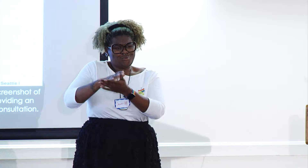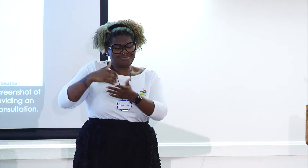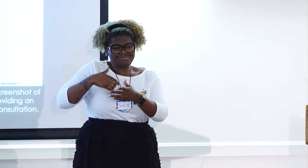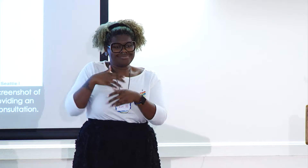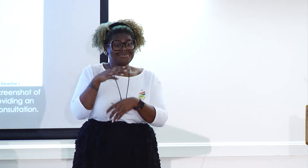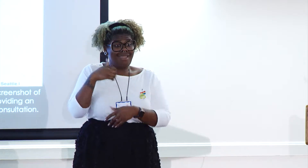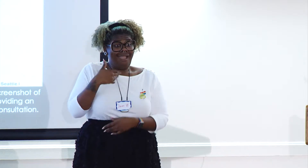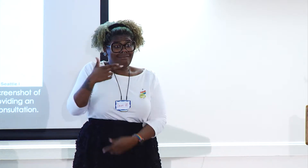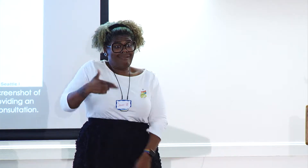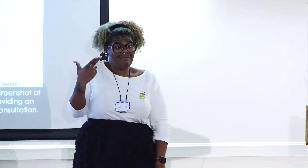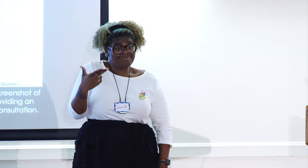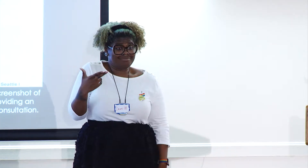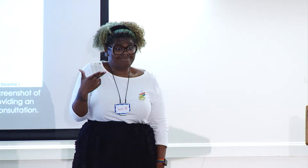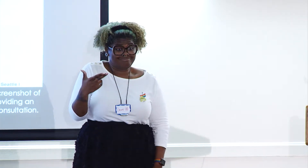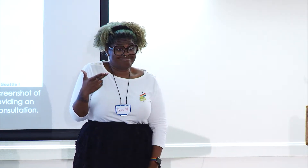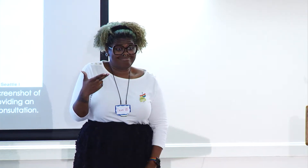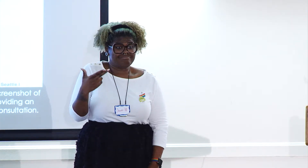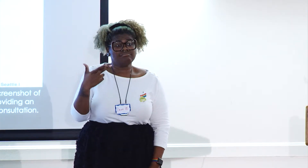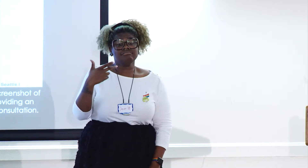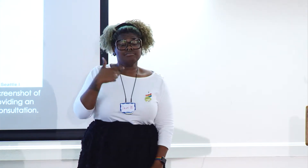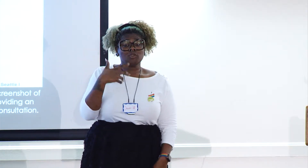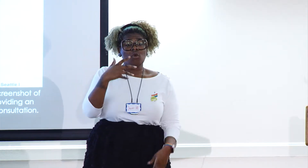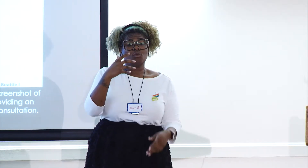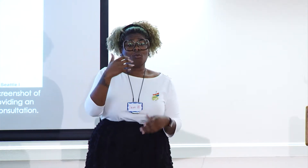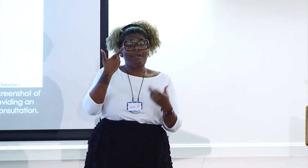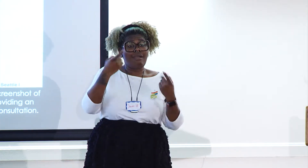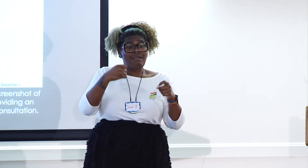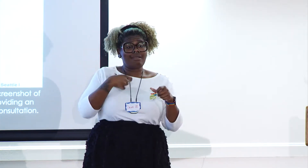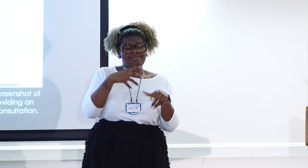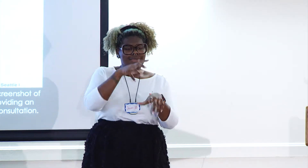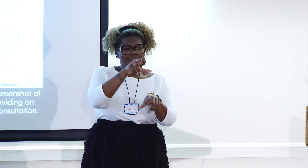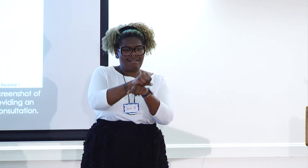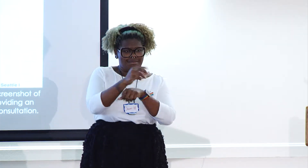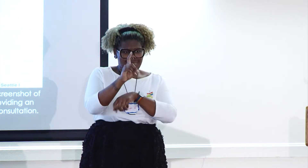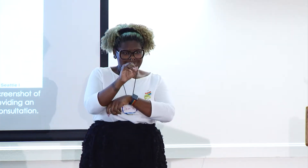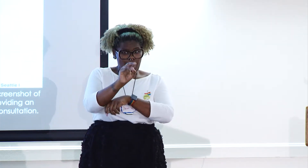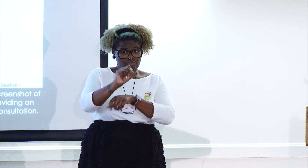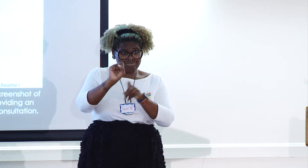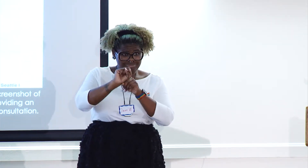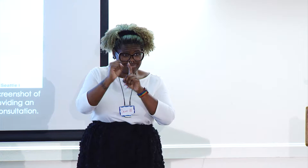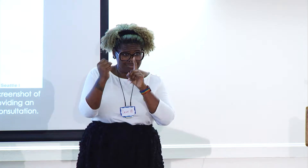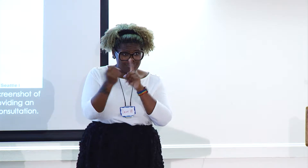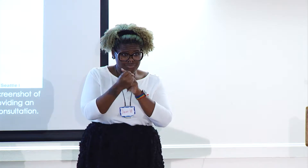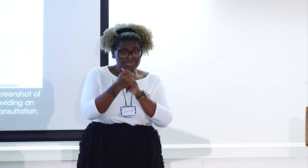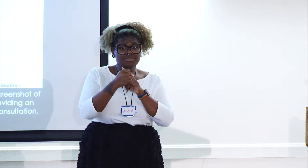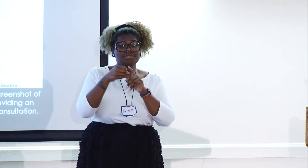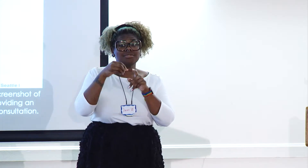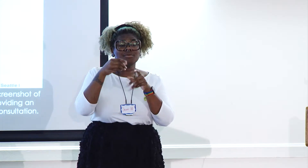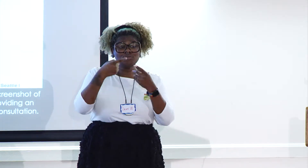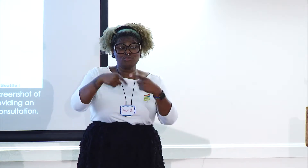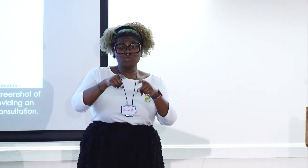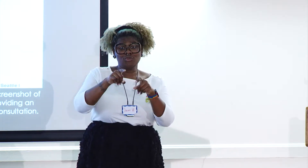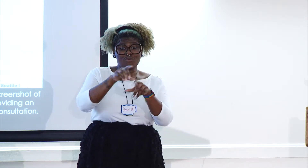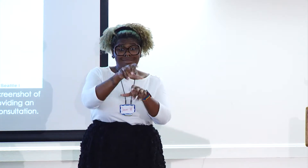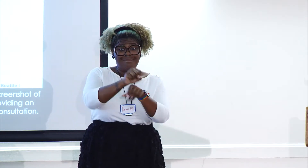However, there was a safety risk happening in the same time. The school was in a lockdown.